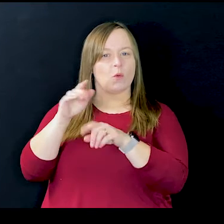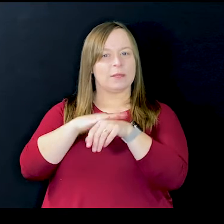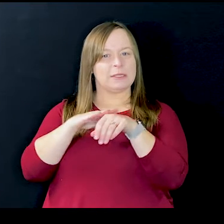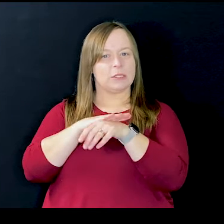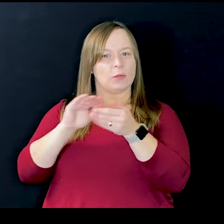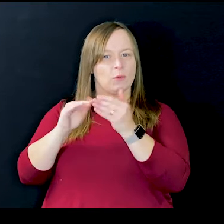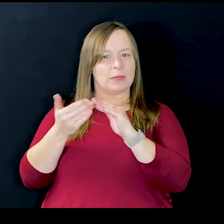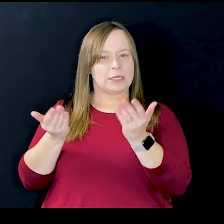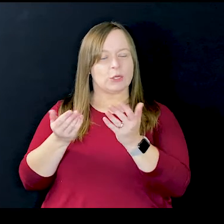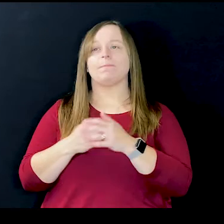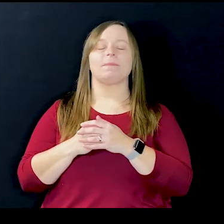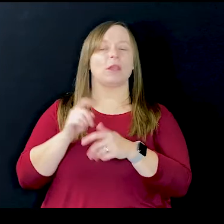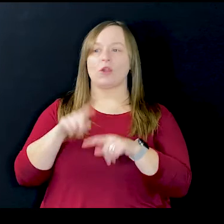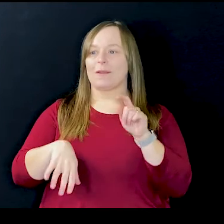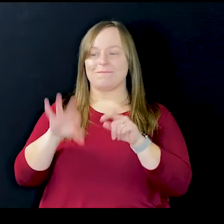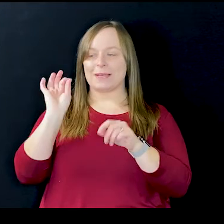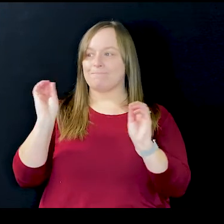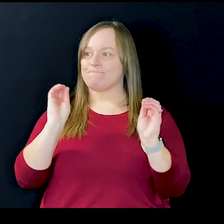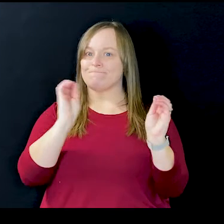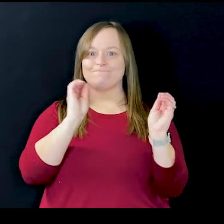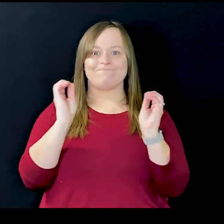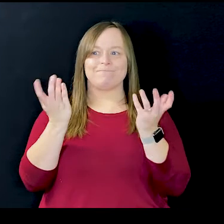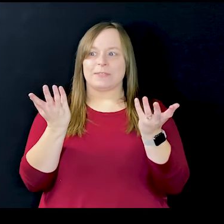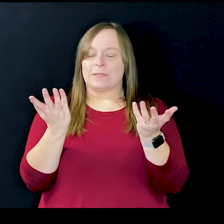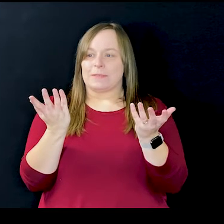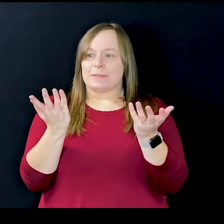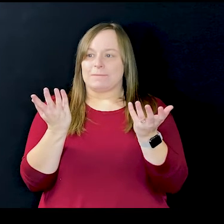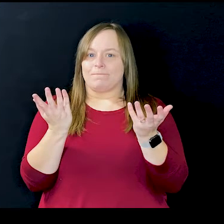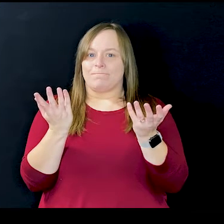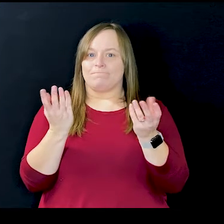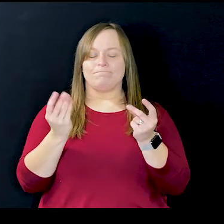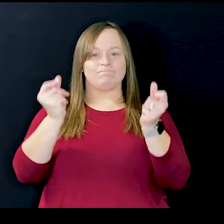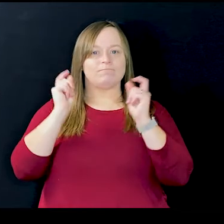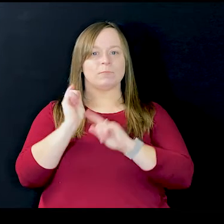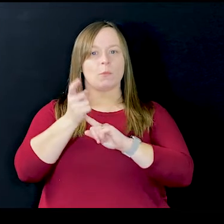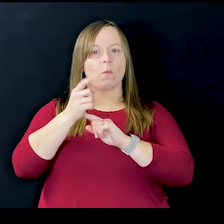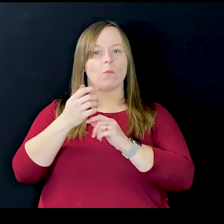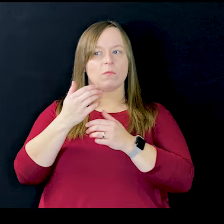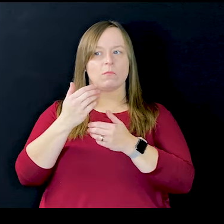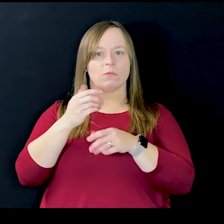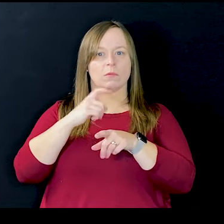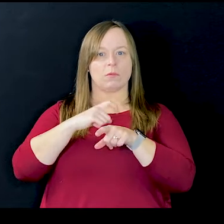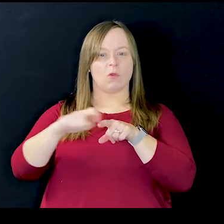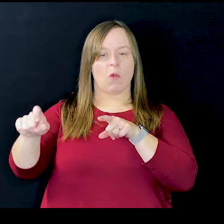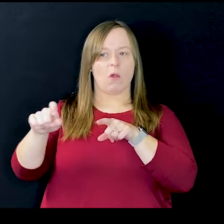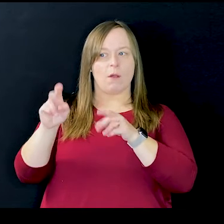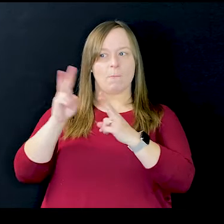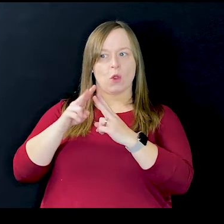And so I couldn't find anything, and just on a spur of the moment I called a partner here at the firm.